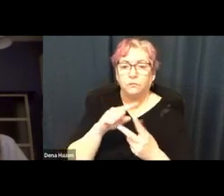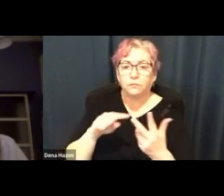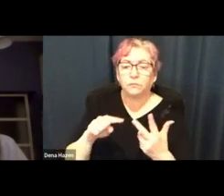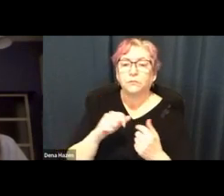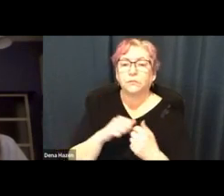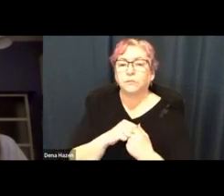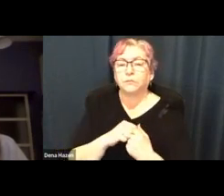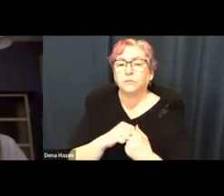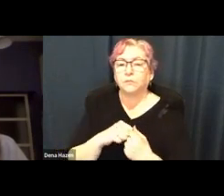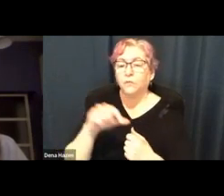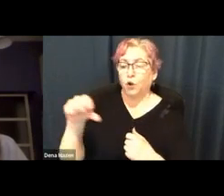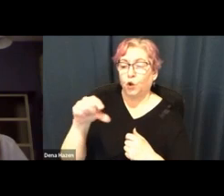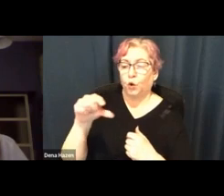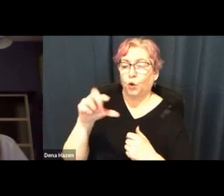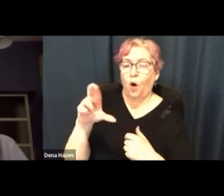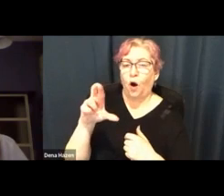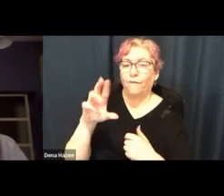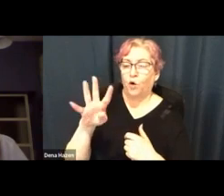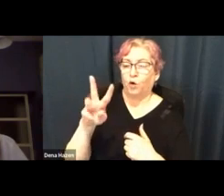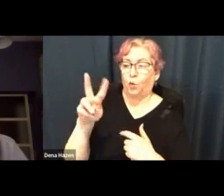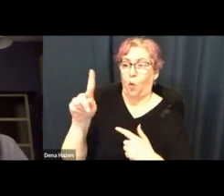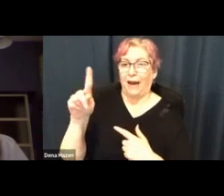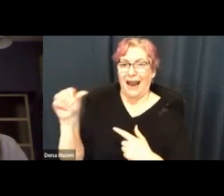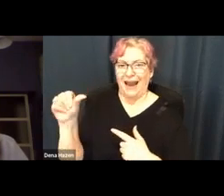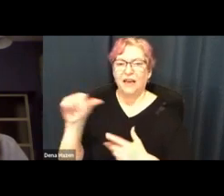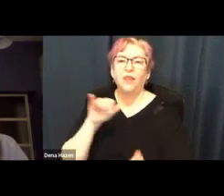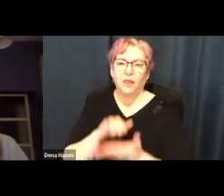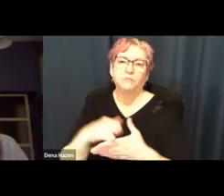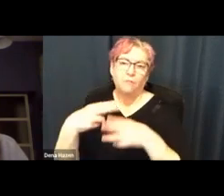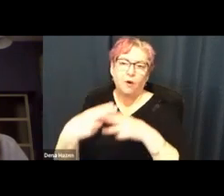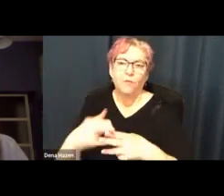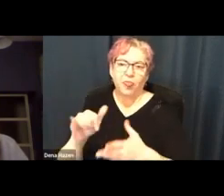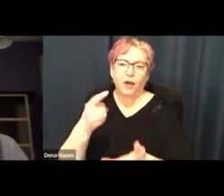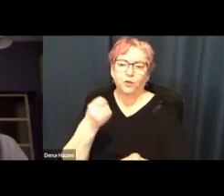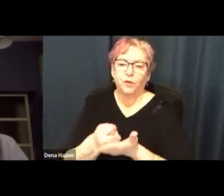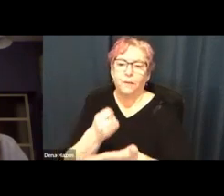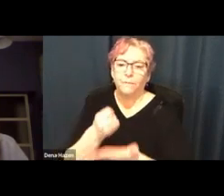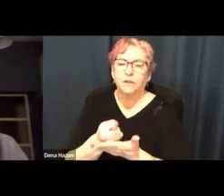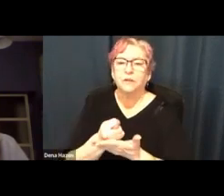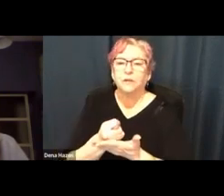QR-421a, that's the name of the treatment.